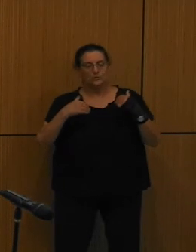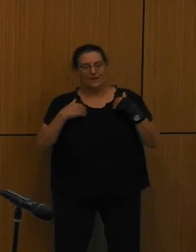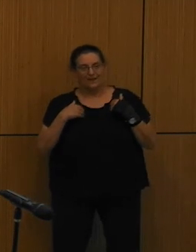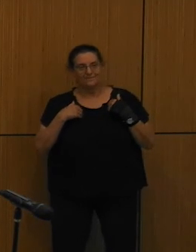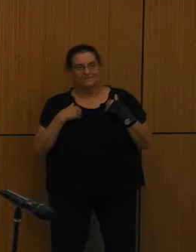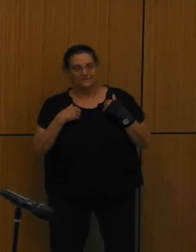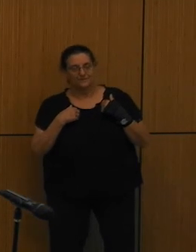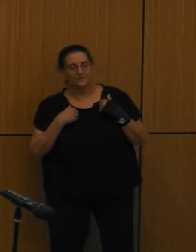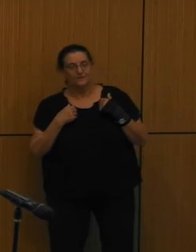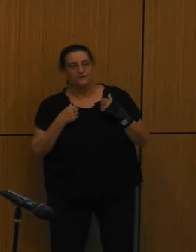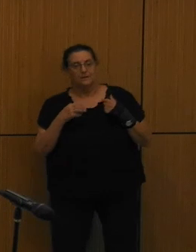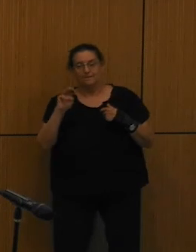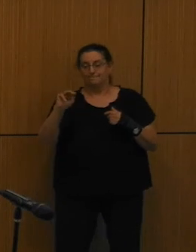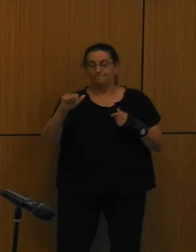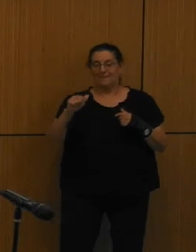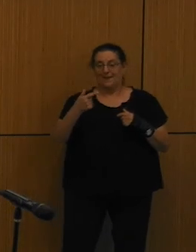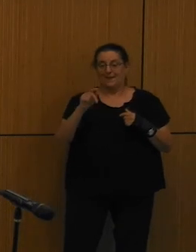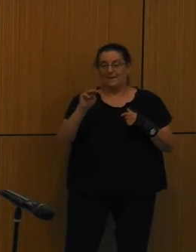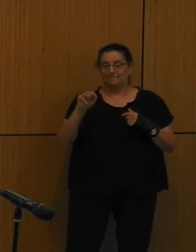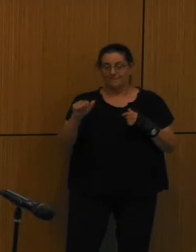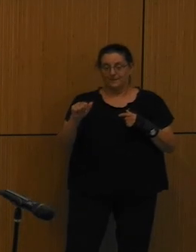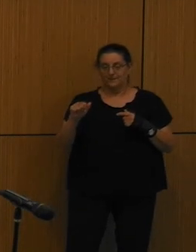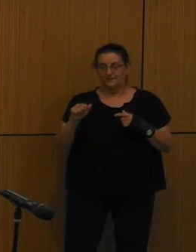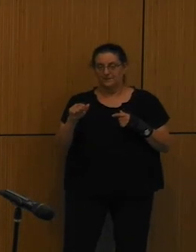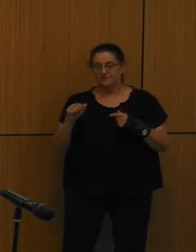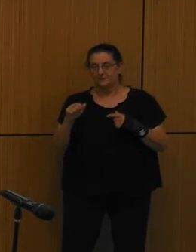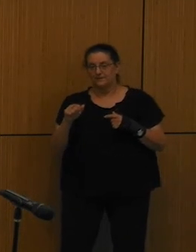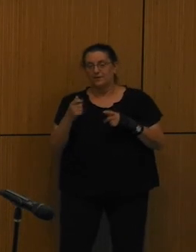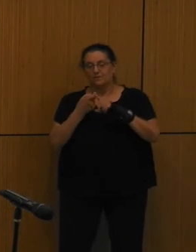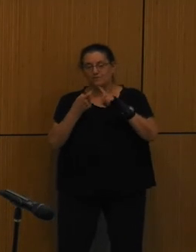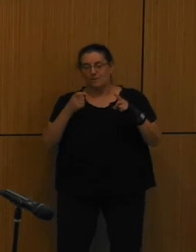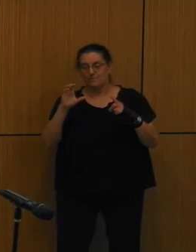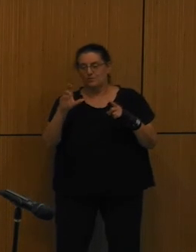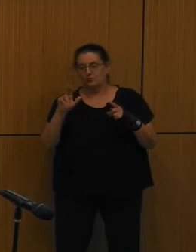And magma from the mantle erupts into the crust and forms a lava flow.